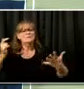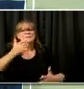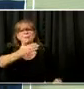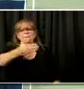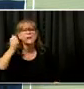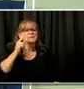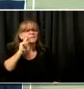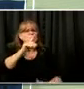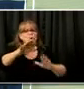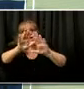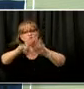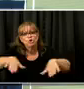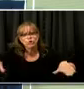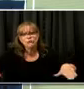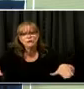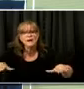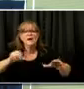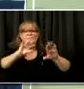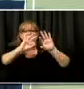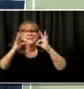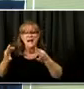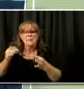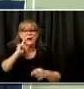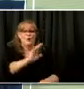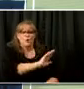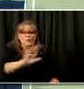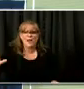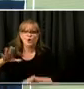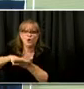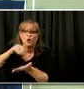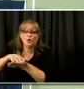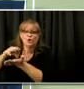that i would like to turn it over to the education commissioner for colorado commissioner at this